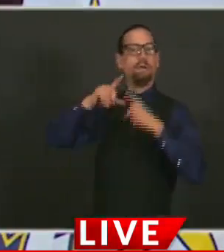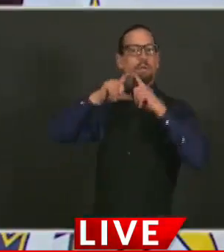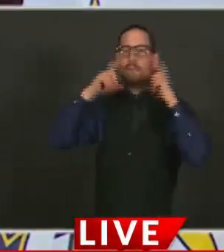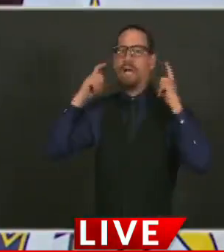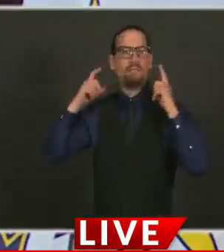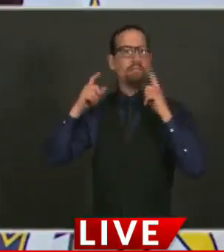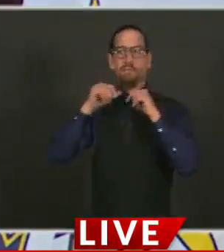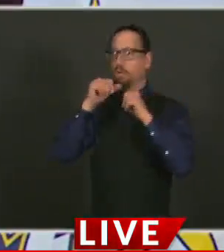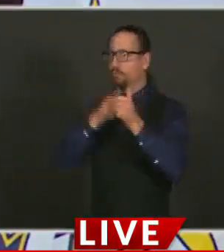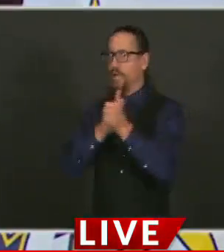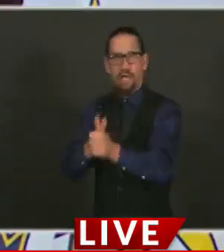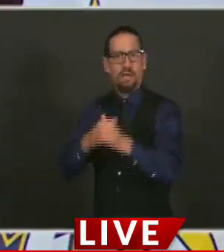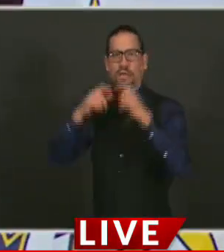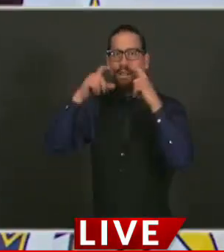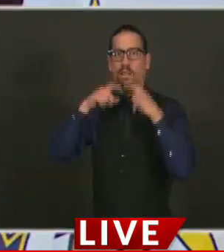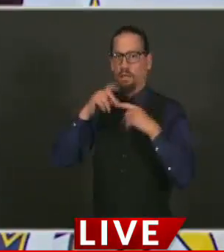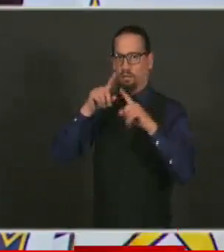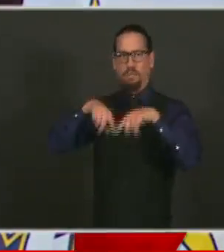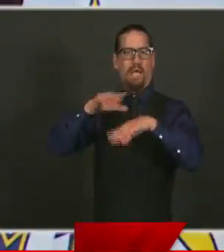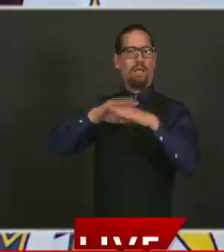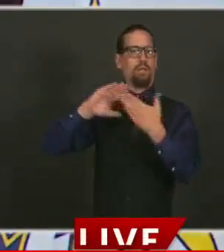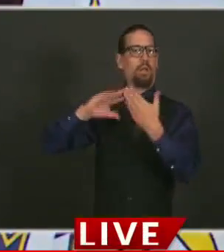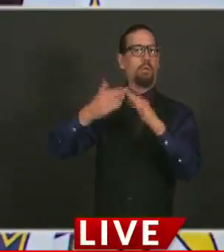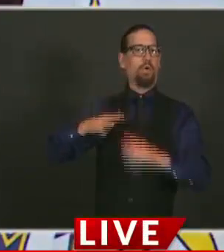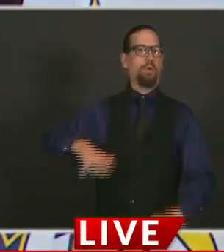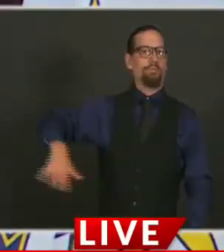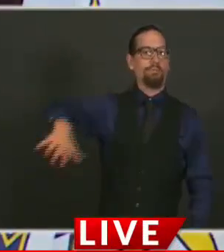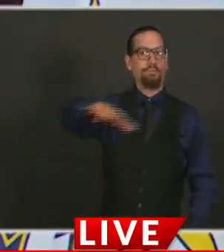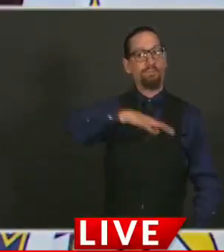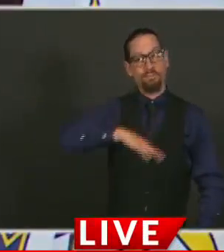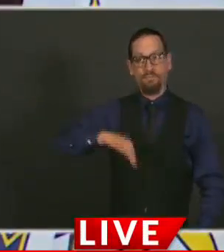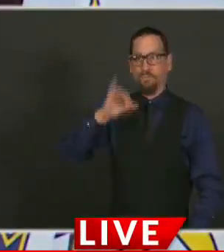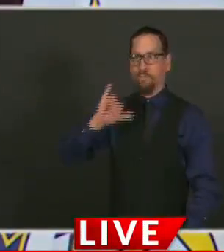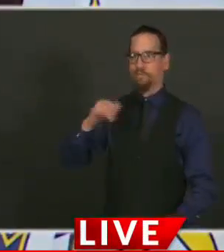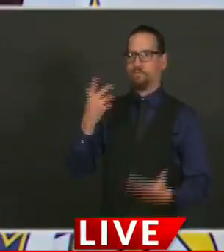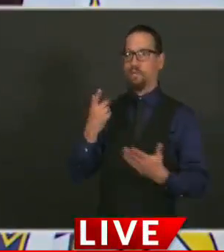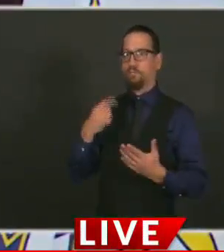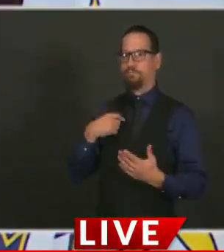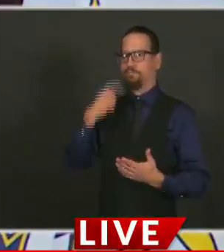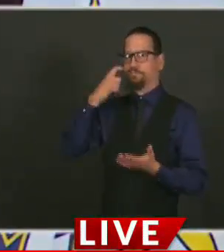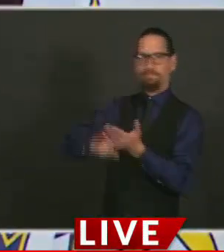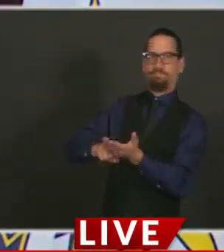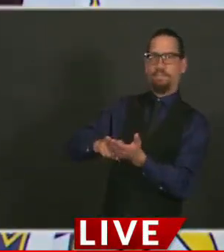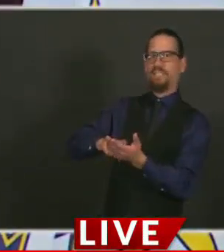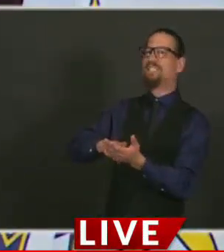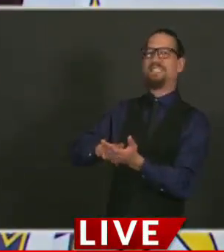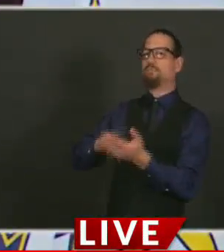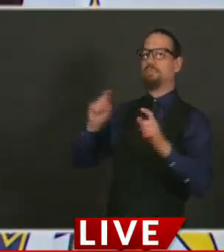STARTED, THE TRANSMISSION SPREADS QUICKLY WHEN YOU HAVE PEOPLE WHO ARE NOT WEARING MASKS. THAT IS REALLY WHAT WE WANT TO